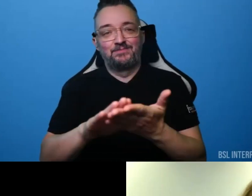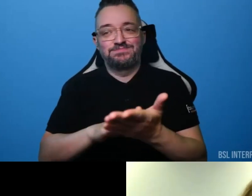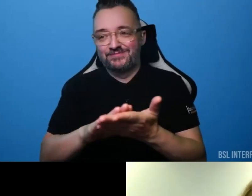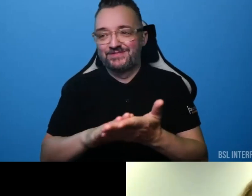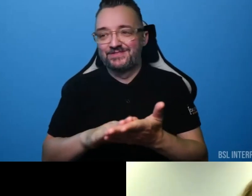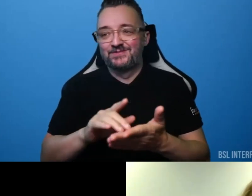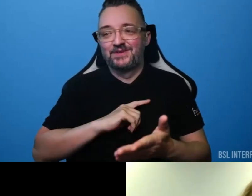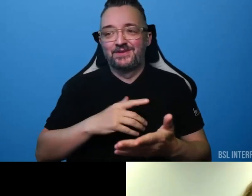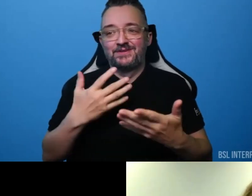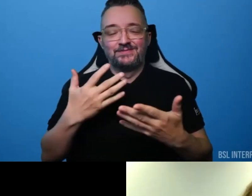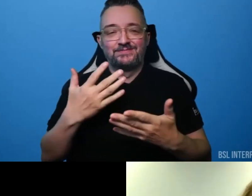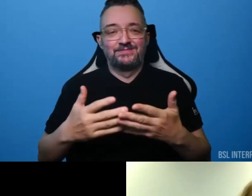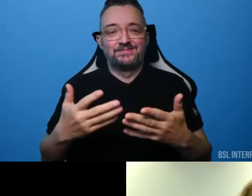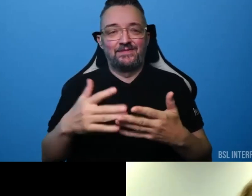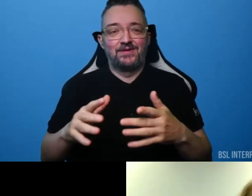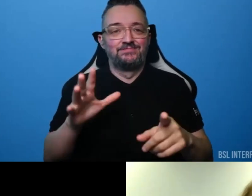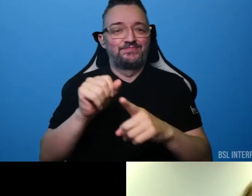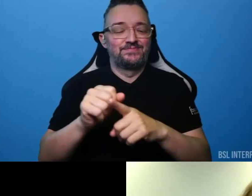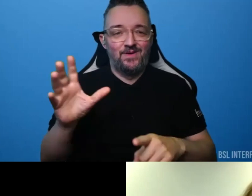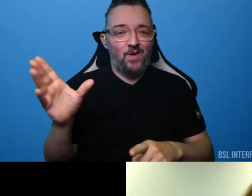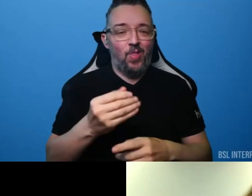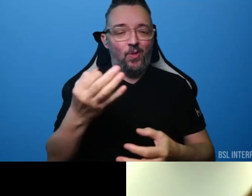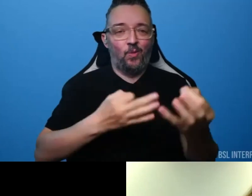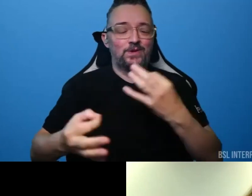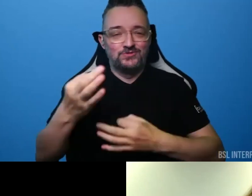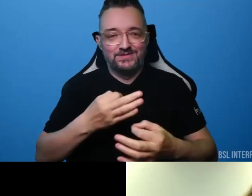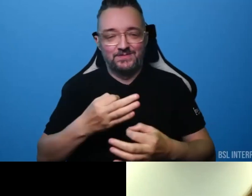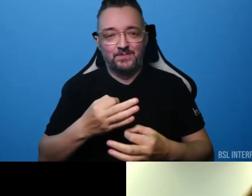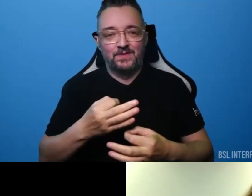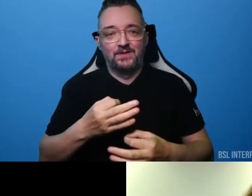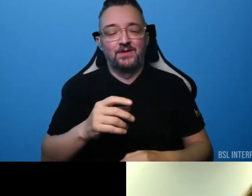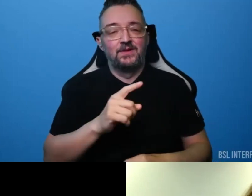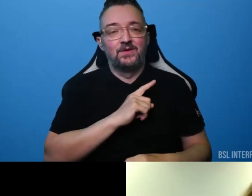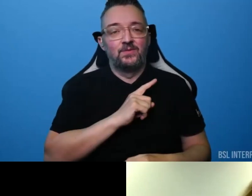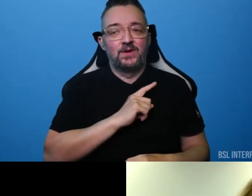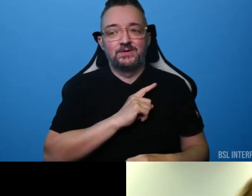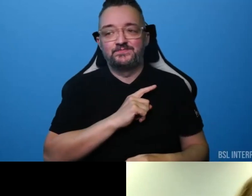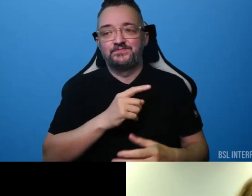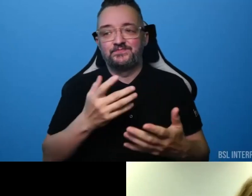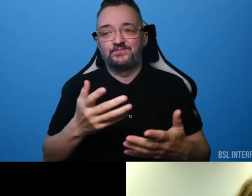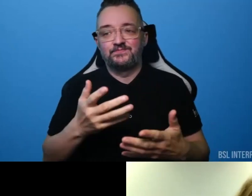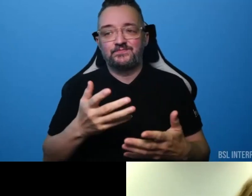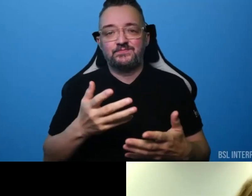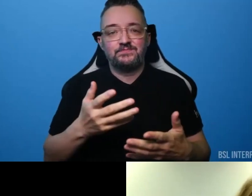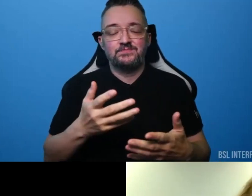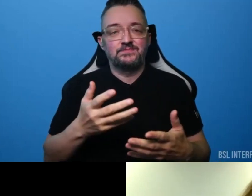we didn't quite get to everybody's questions because yeah it's just been just so much to kind of